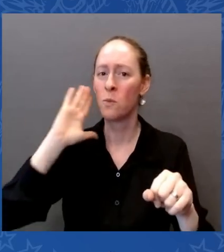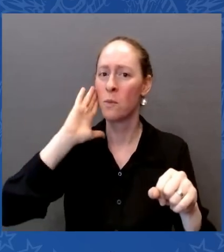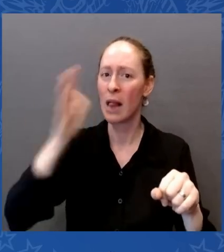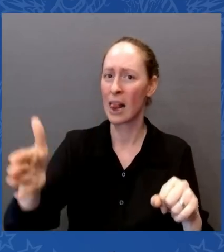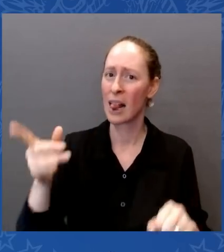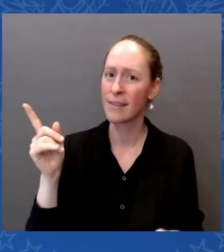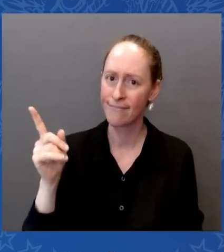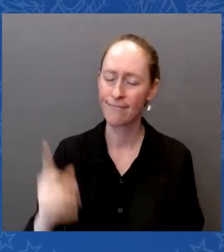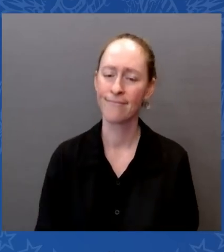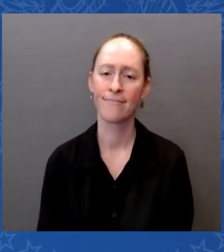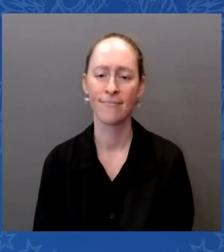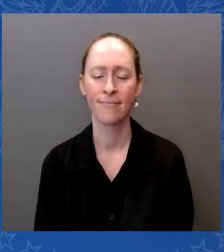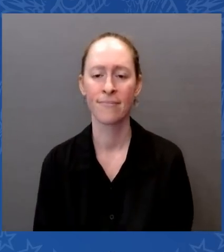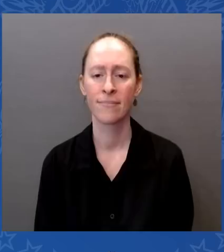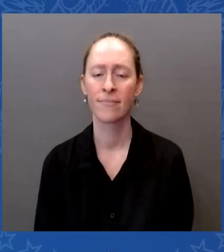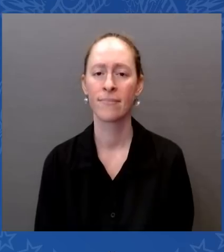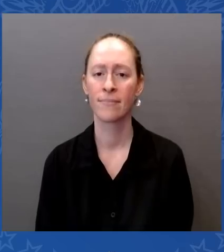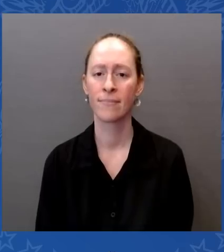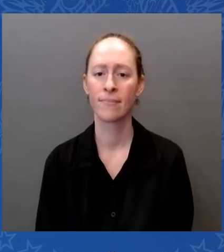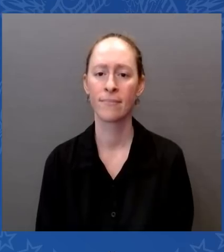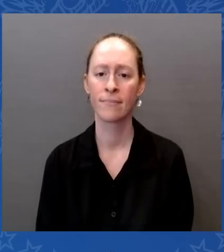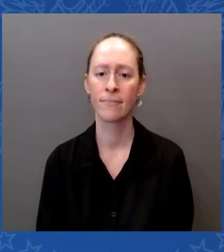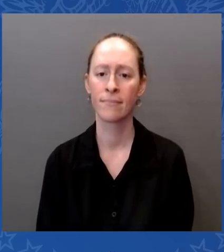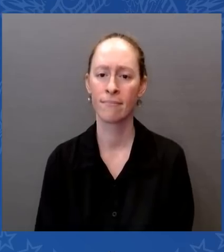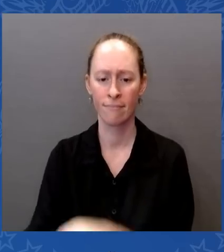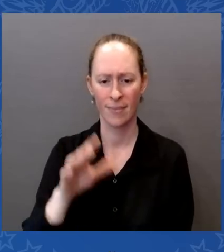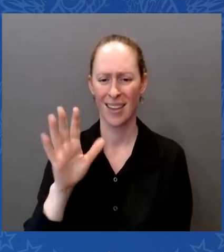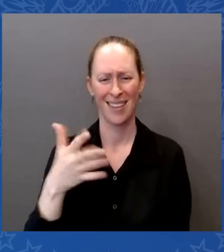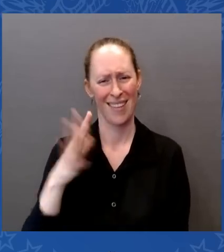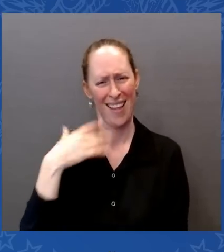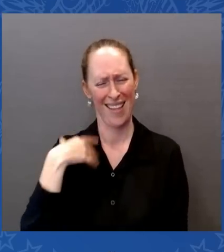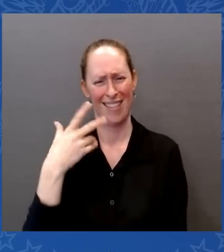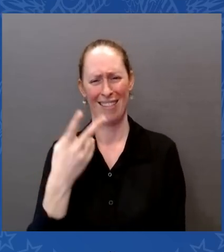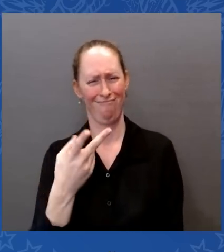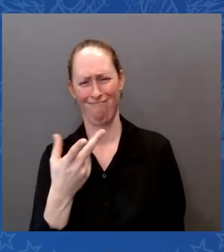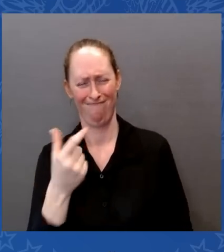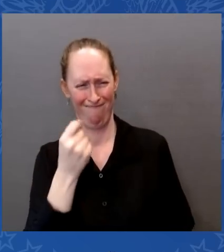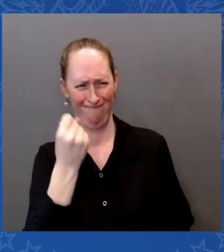in their war against this brutal dictator. Yes. Last one. The Press: On the midterms, sir.